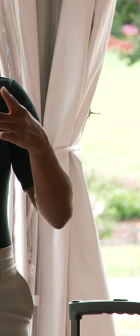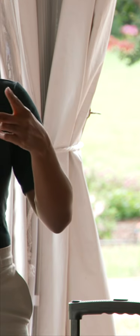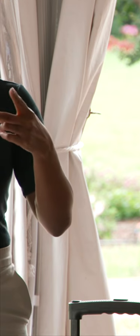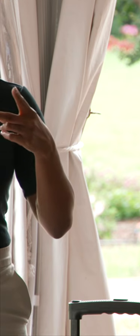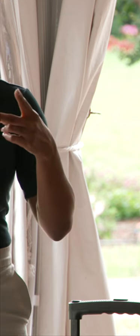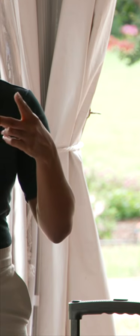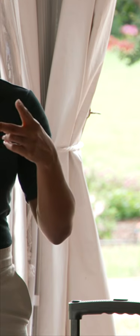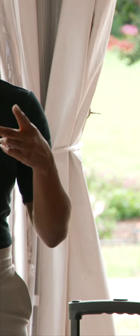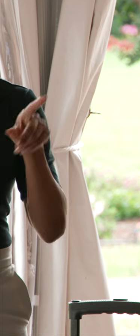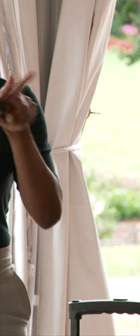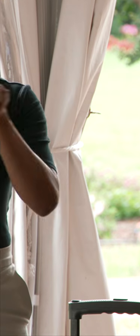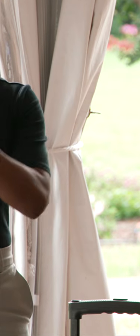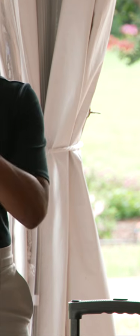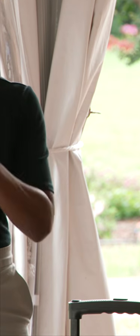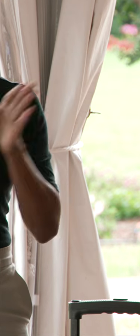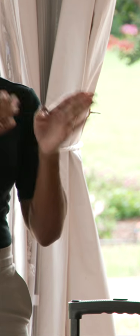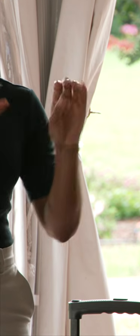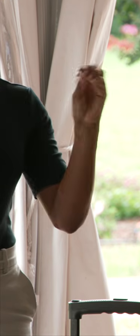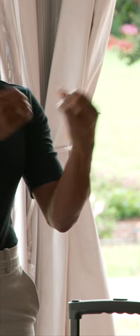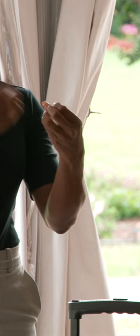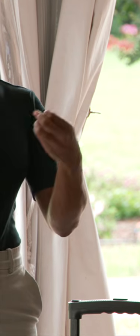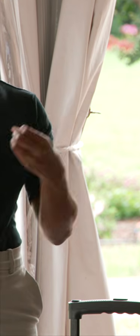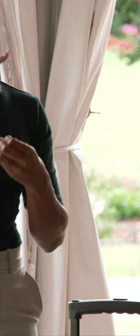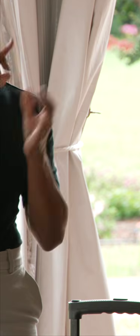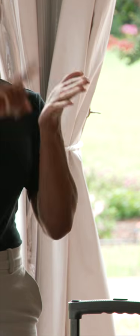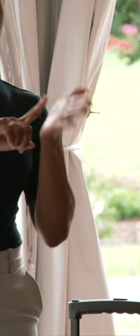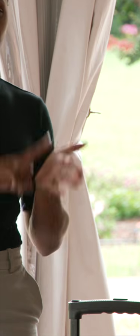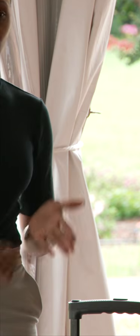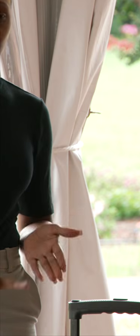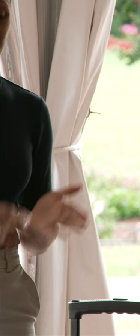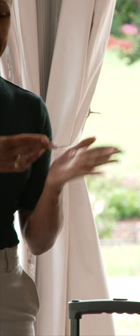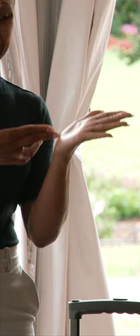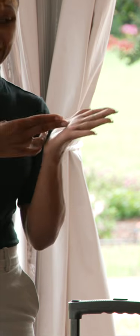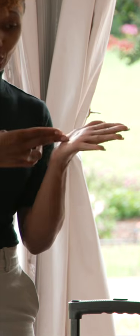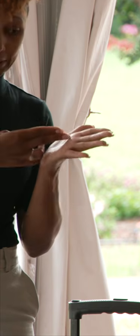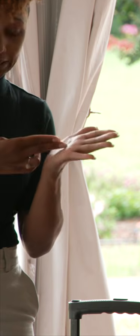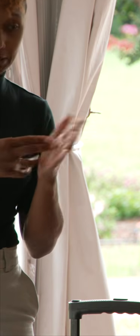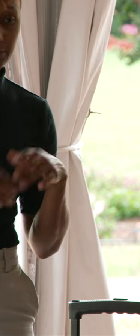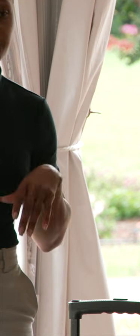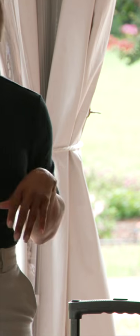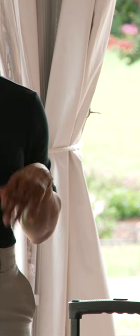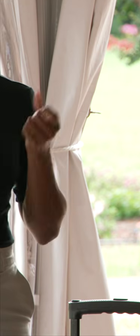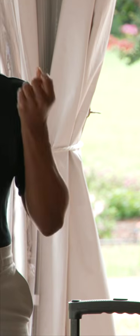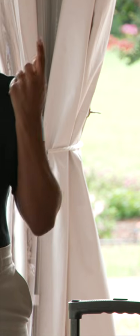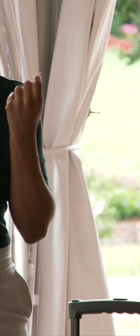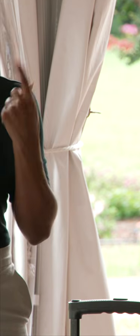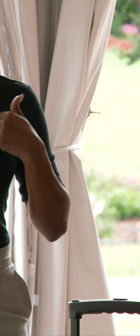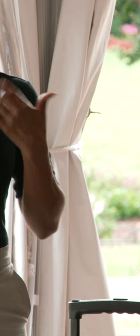of Research Integrity, Sheila Garrity, in presence. So I wanted to give them shouts